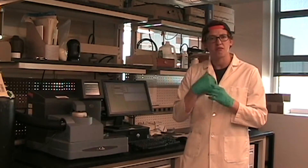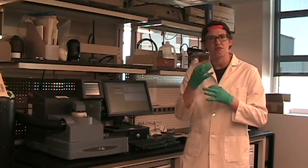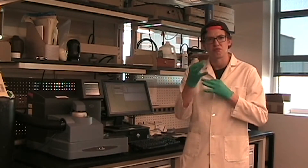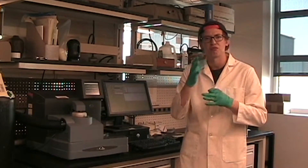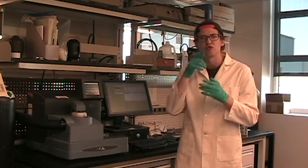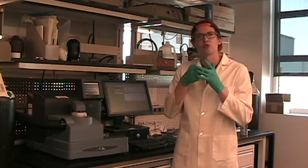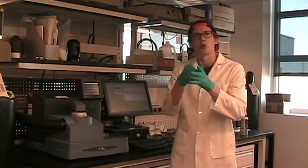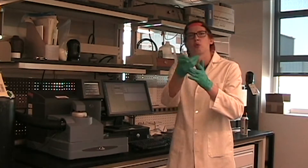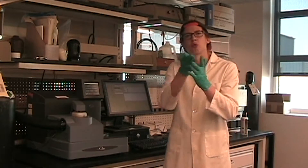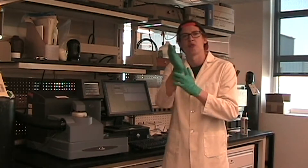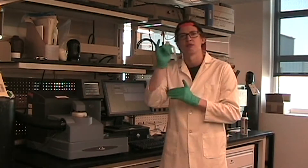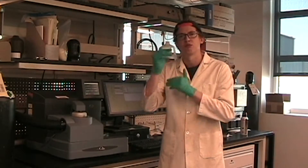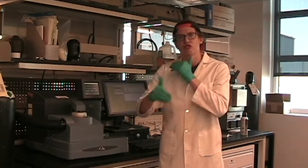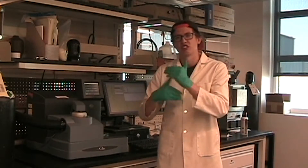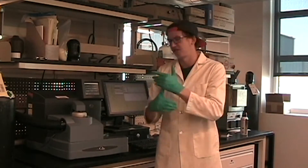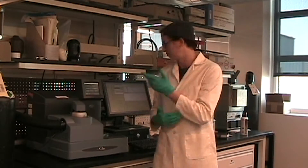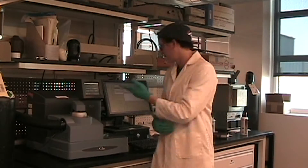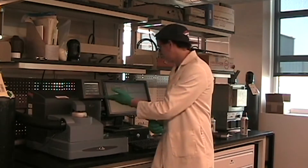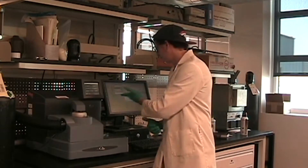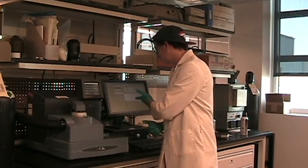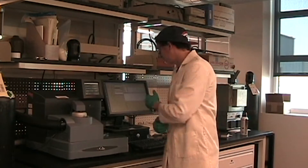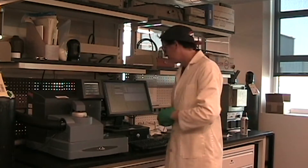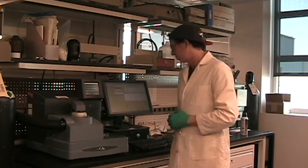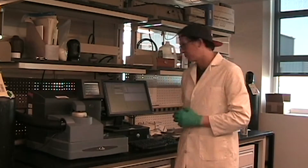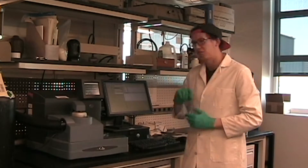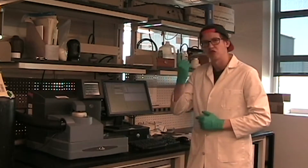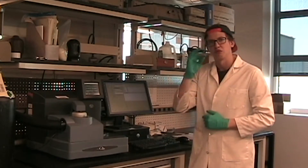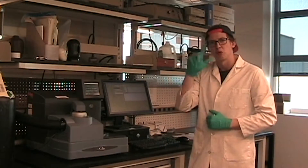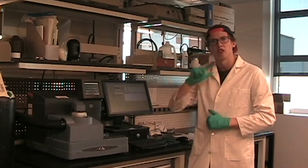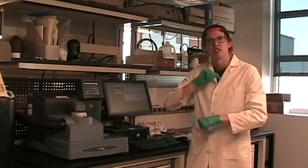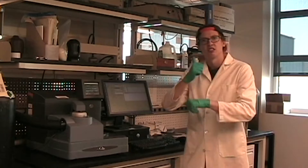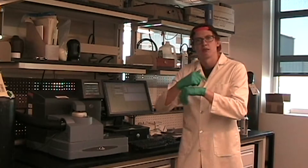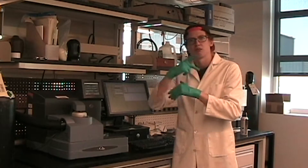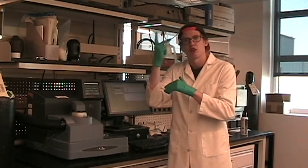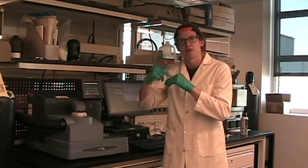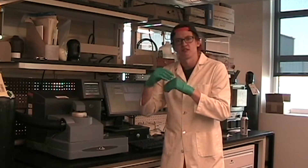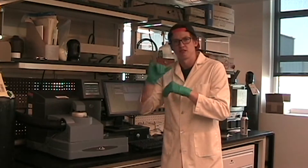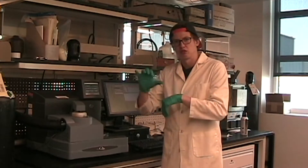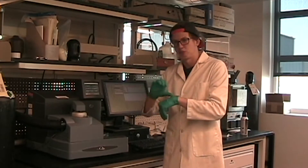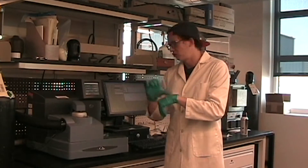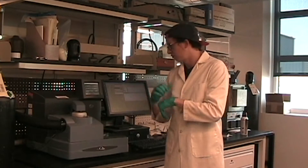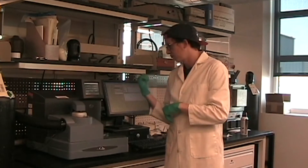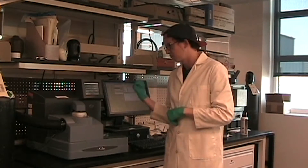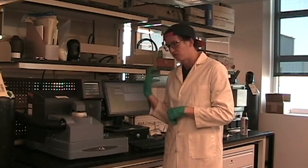Now, I'll show you the progress of using DSC. First, the computer program is set.